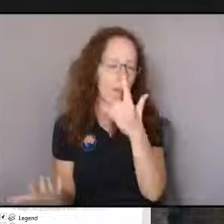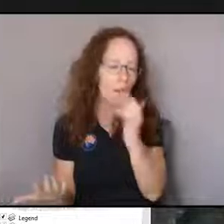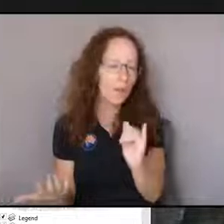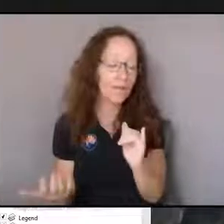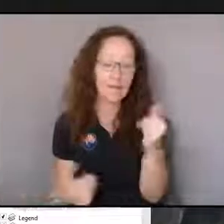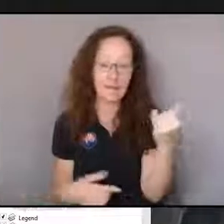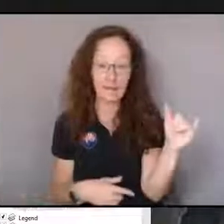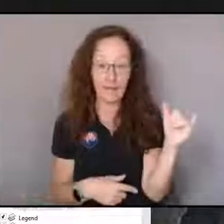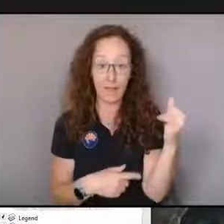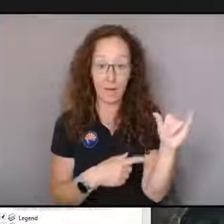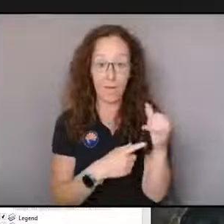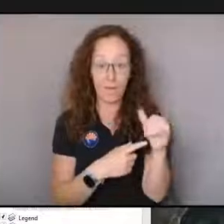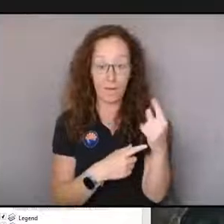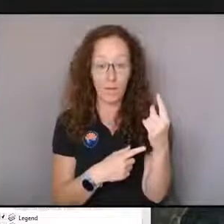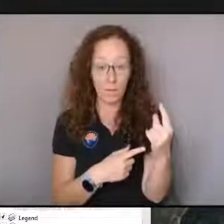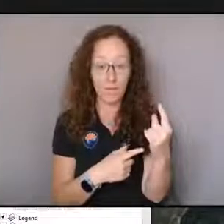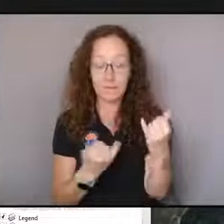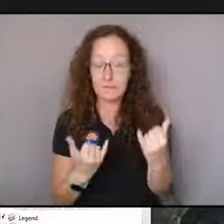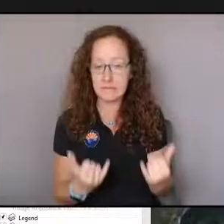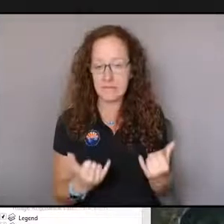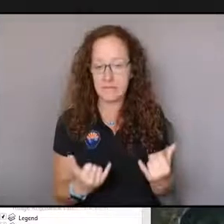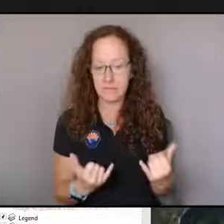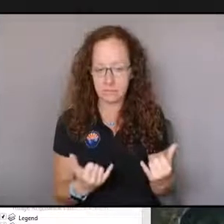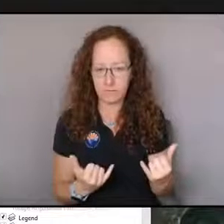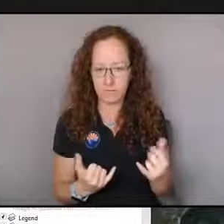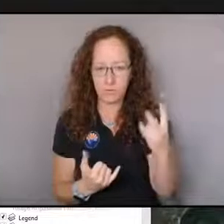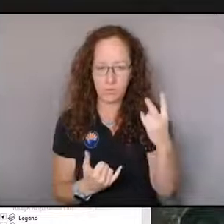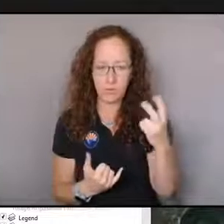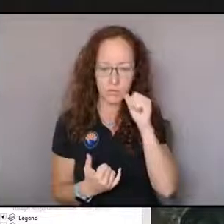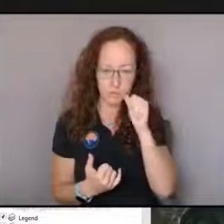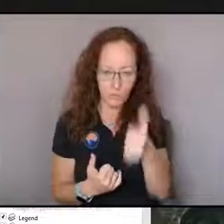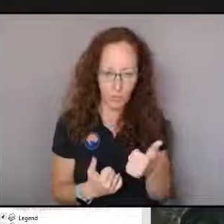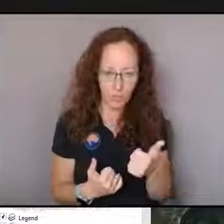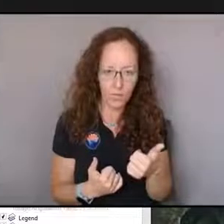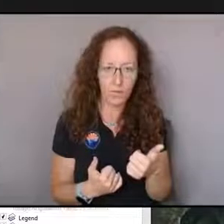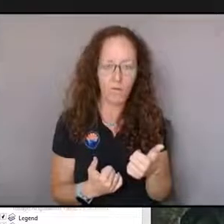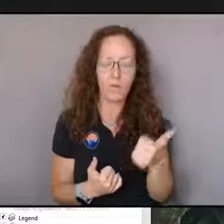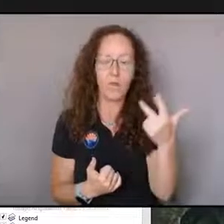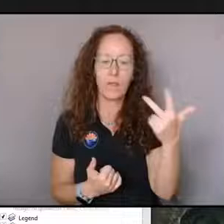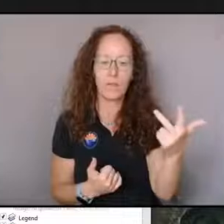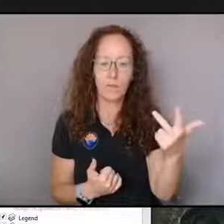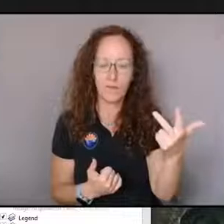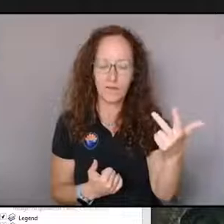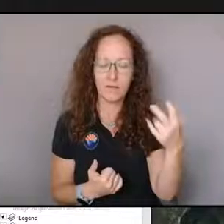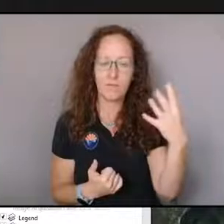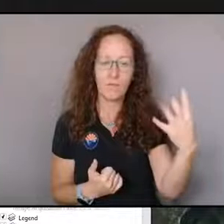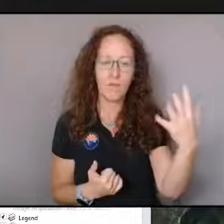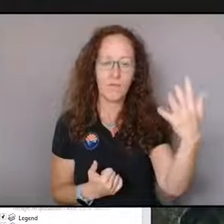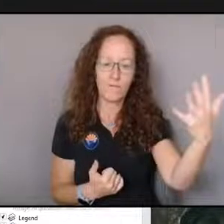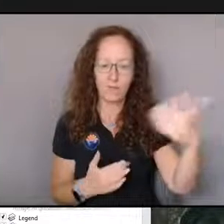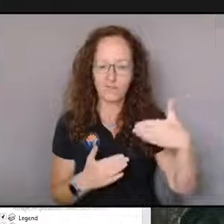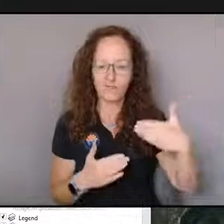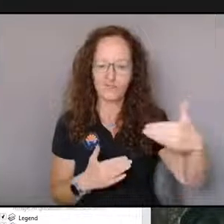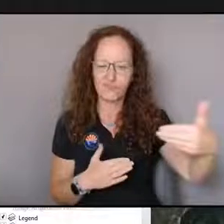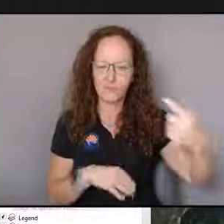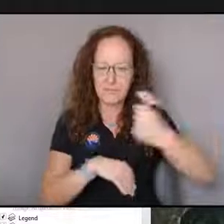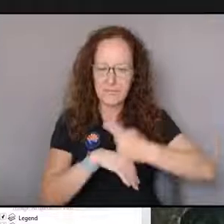THIS THIS YELLOW WHERE THE 1 IS, THAT'S TODAY. THE 2 IS TOMORROW. 3, 4, 5 DAY RUN.